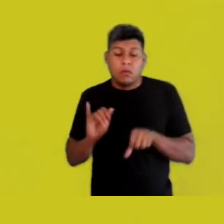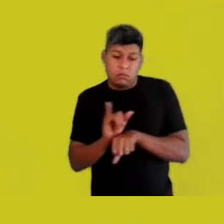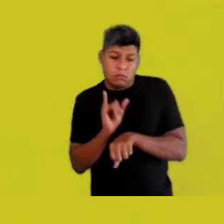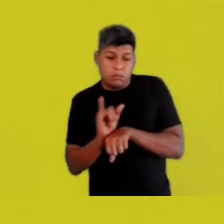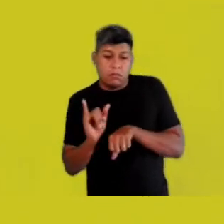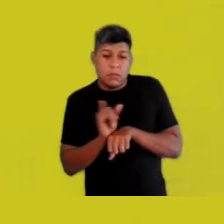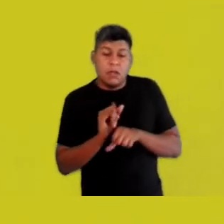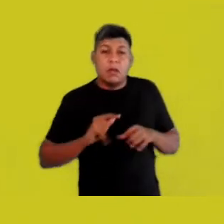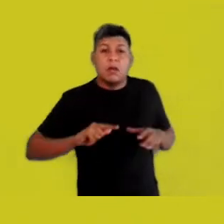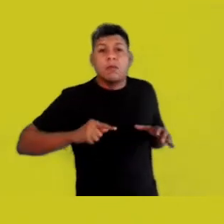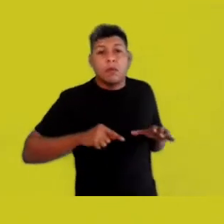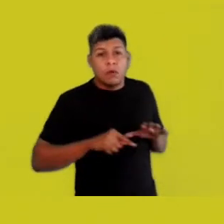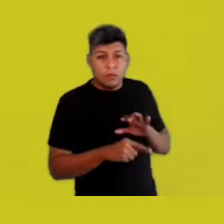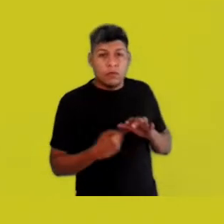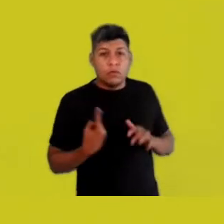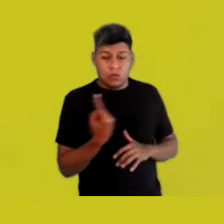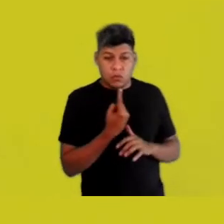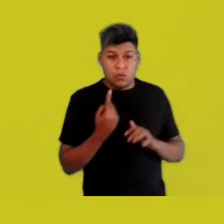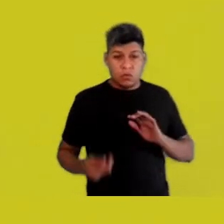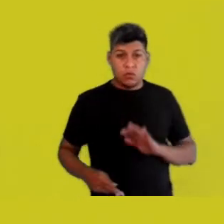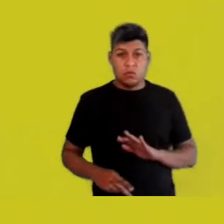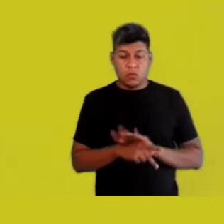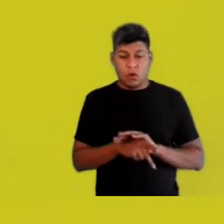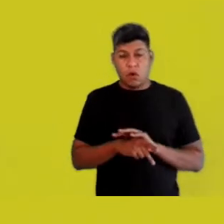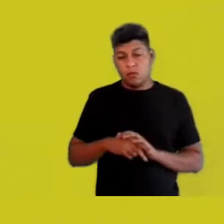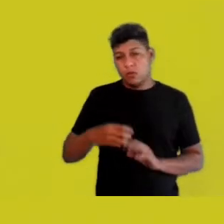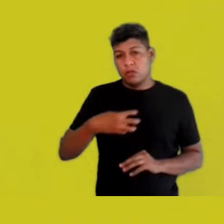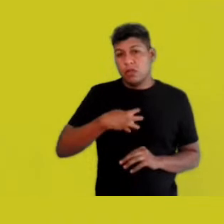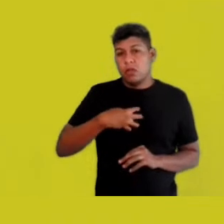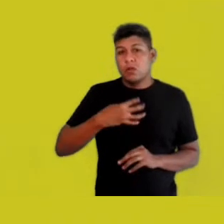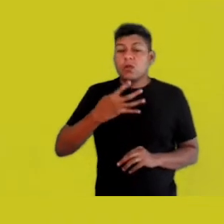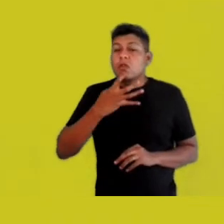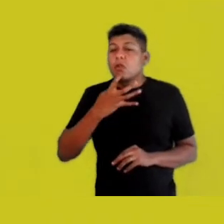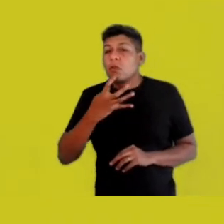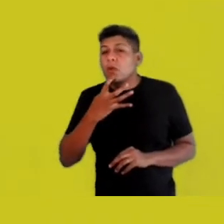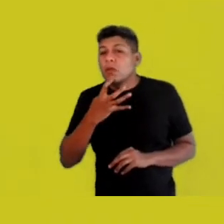of our own ways of knowing, meaning, our own ethics.